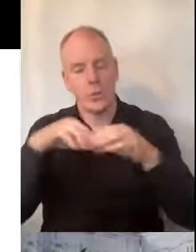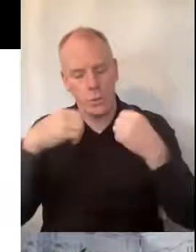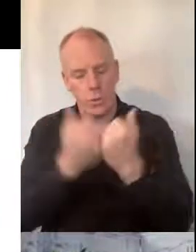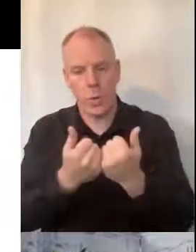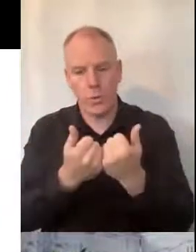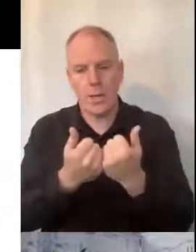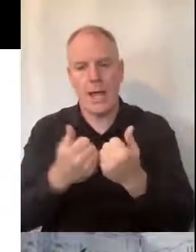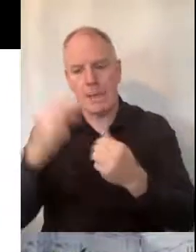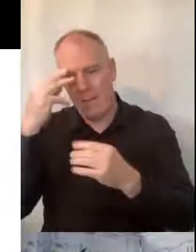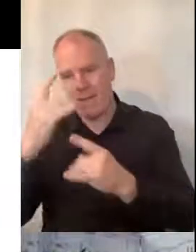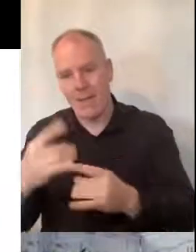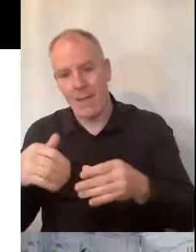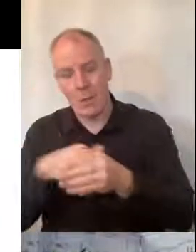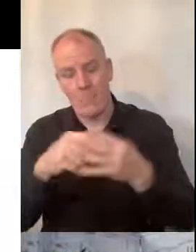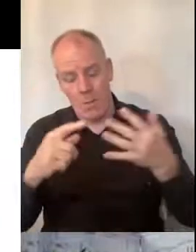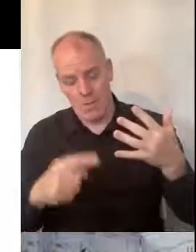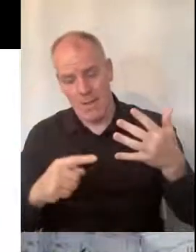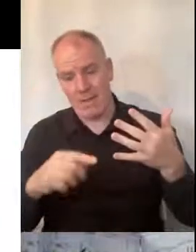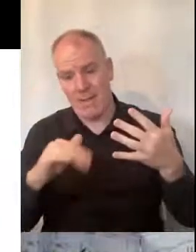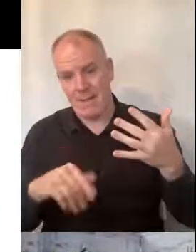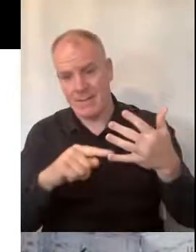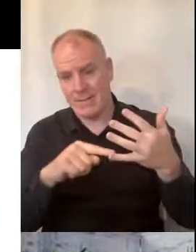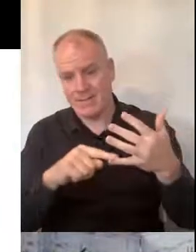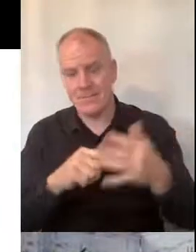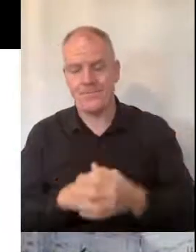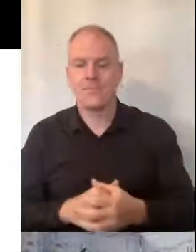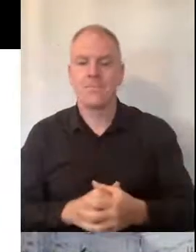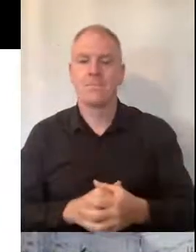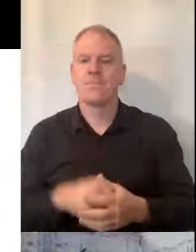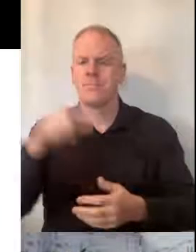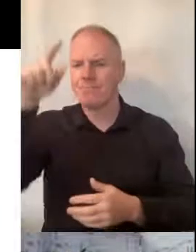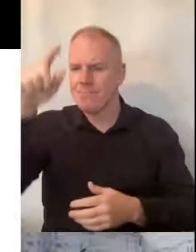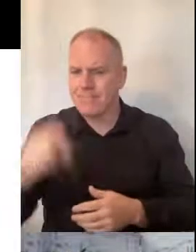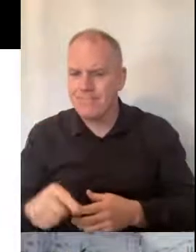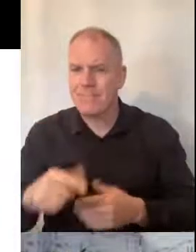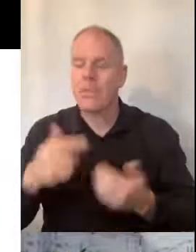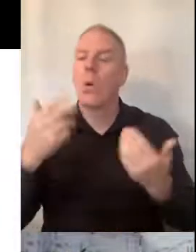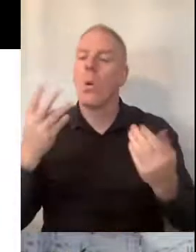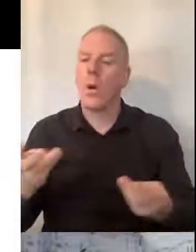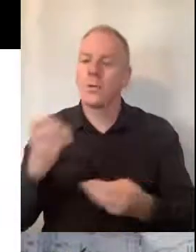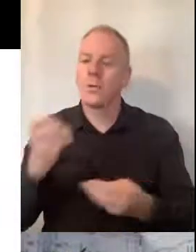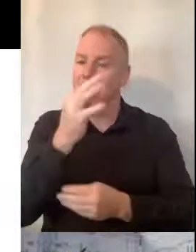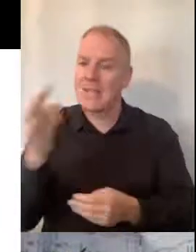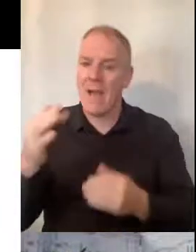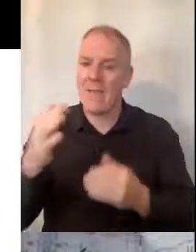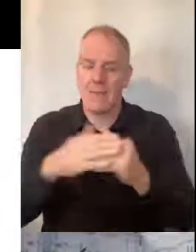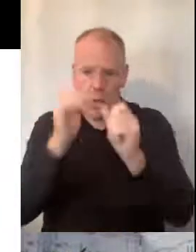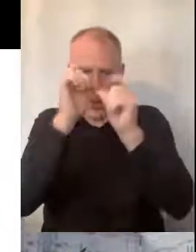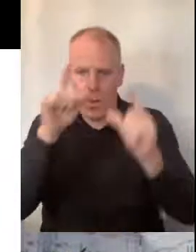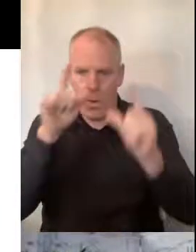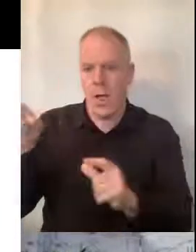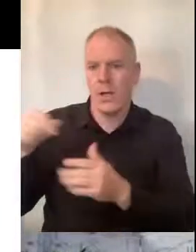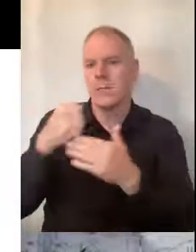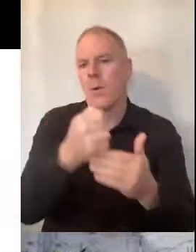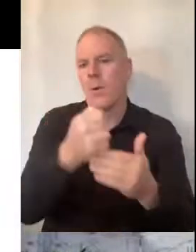And I just wanted to flag them in terms of these are what we want our faculty to be more aware of to support our learners.